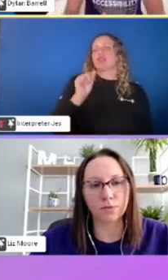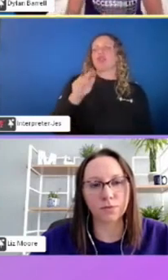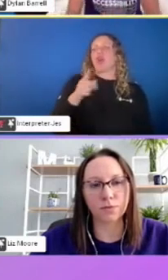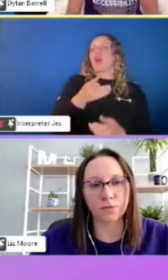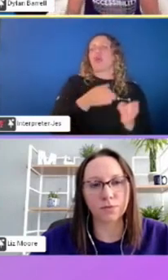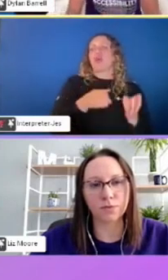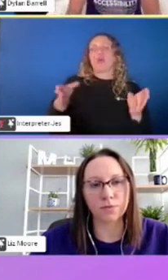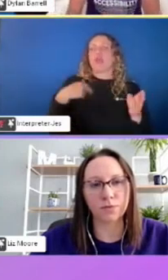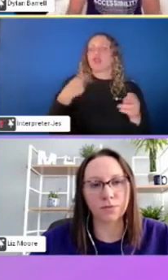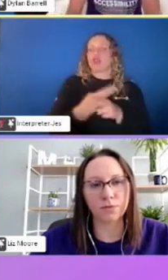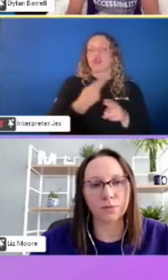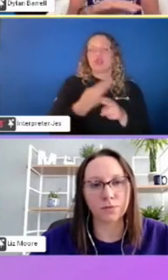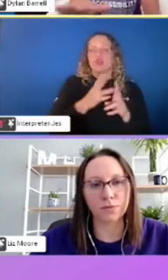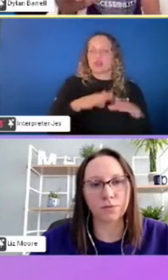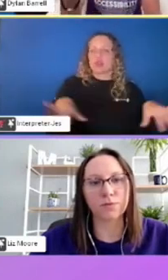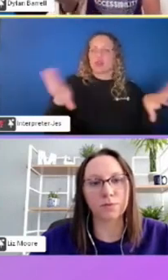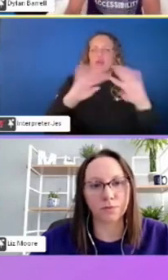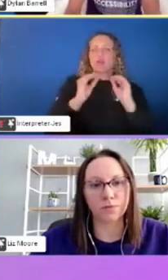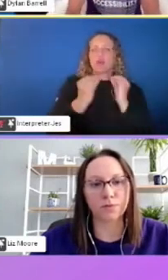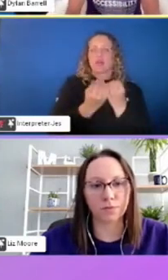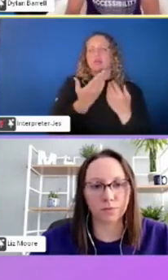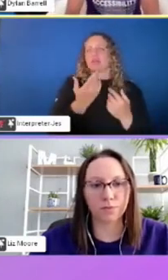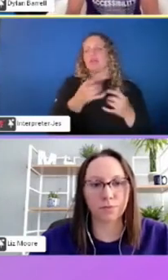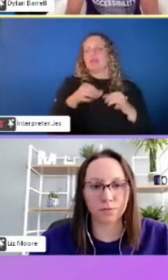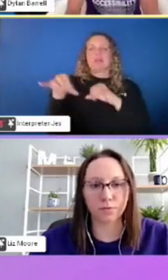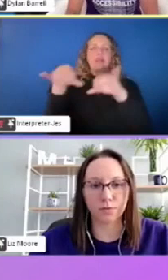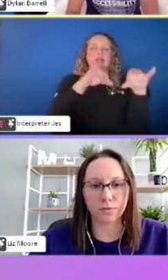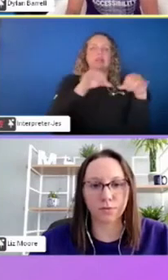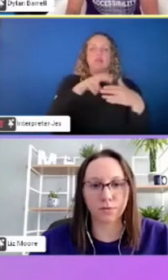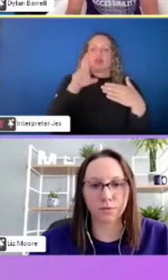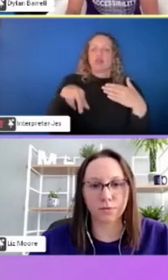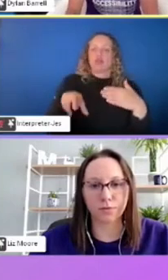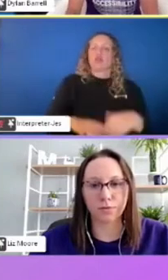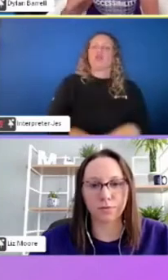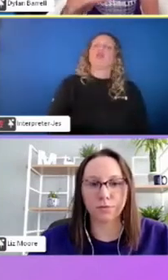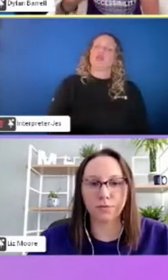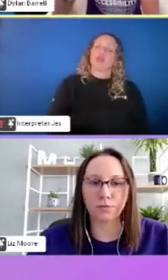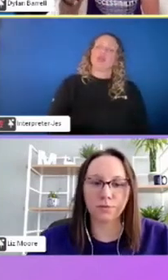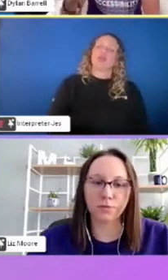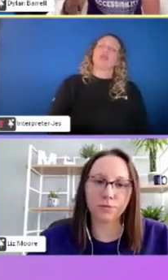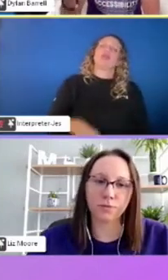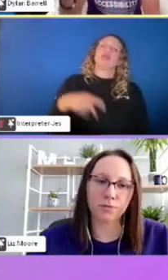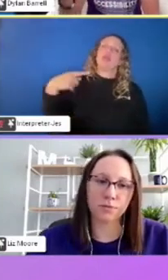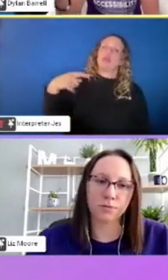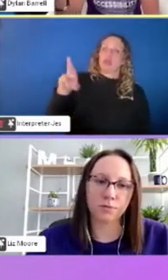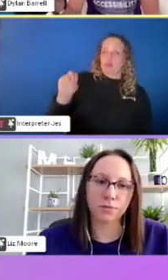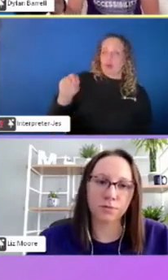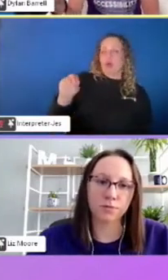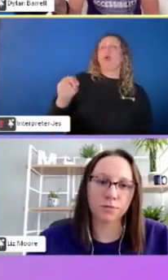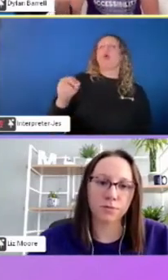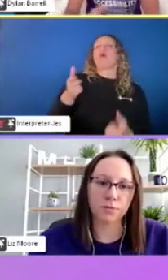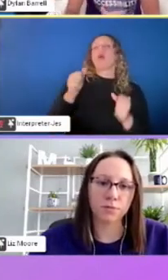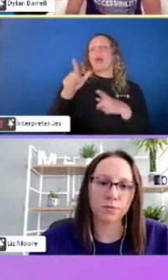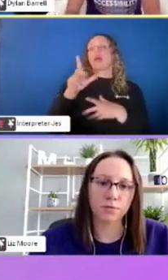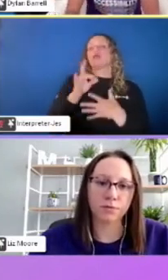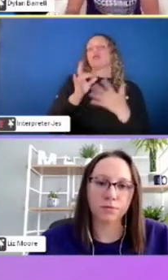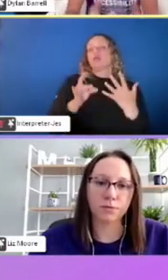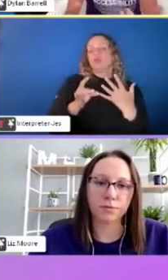across your organization, you're getting the same results. The axe DevTools Pro allows you to choose a particular version of axe-core.